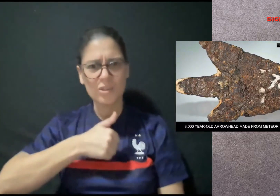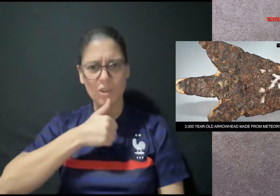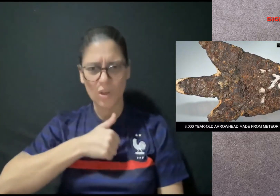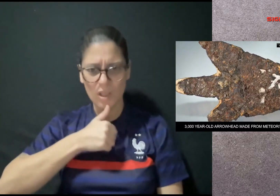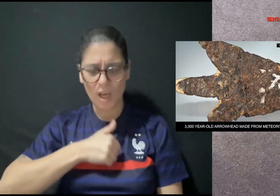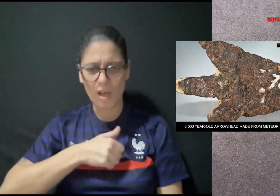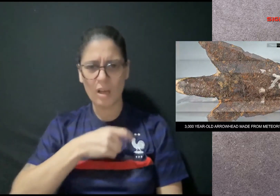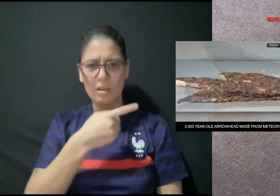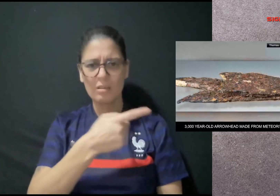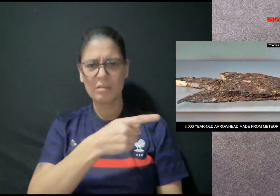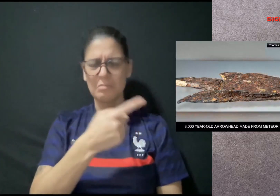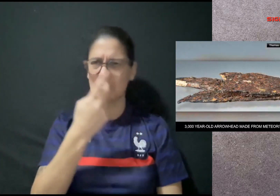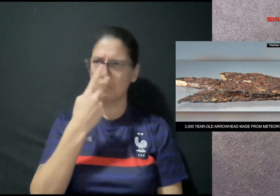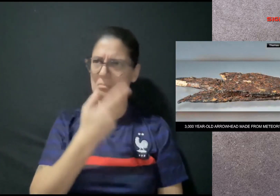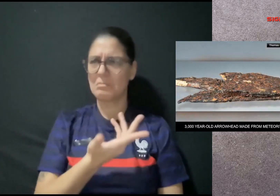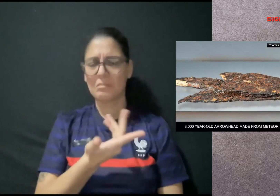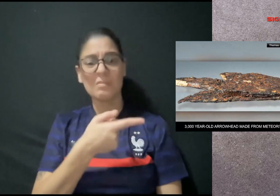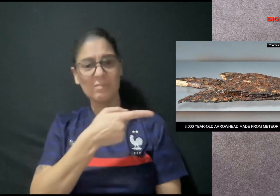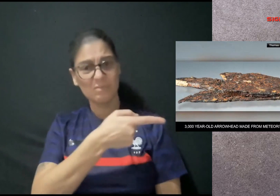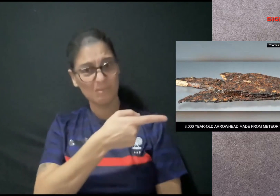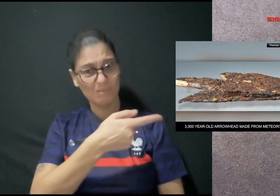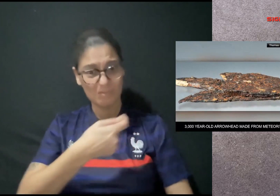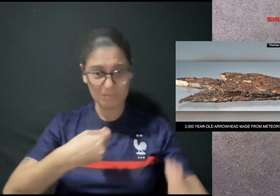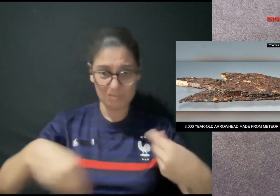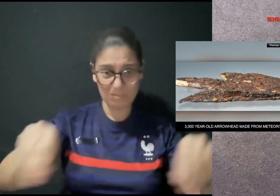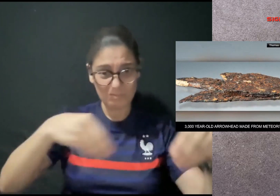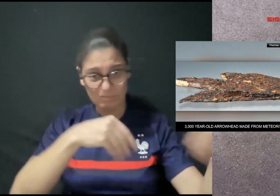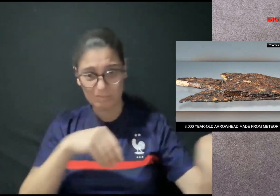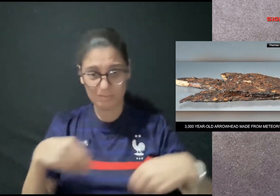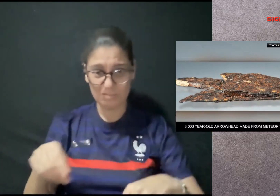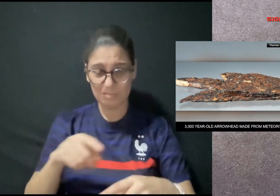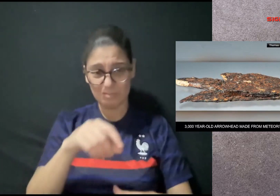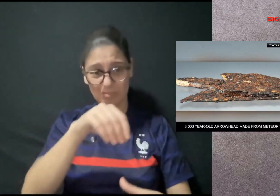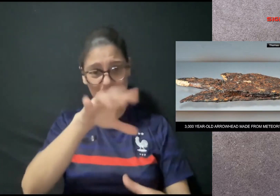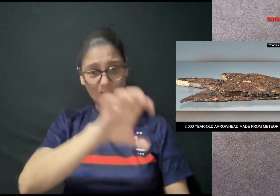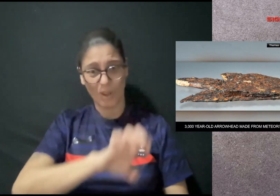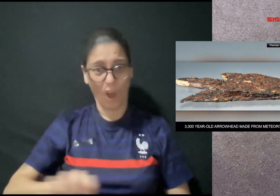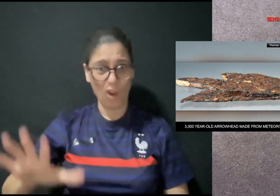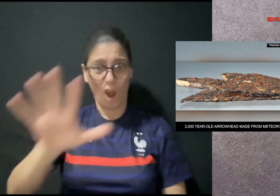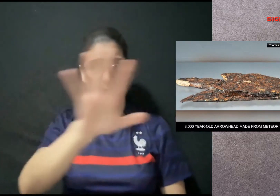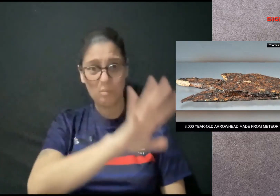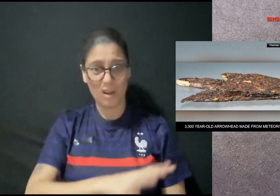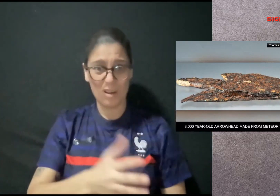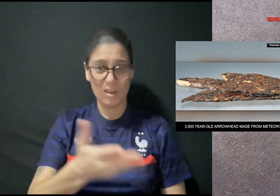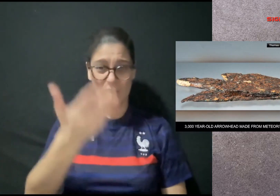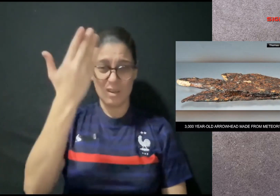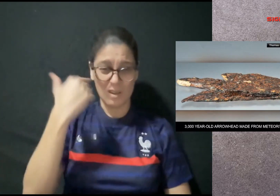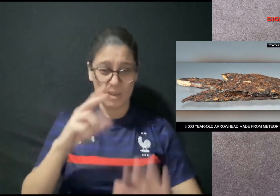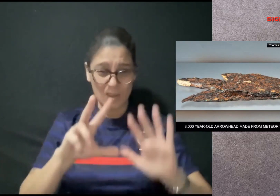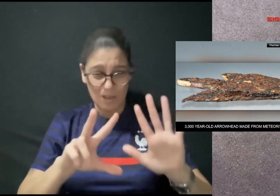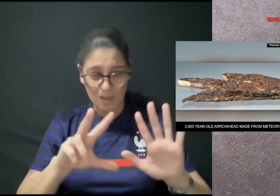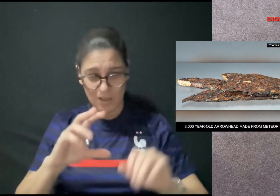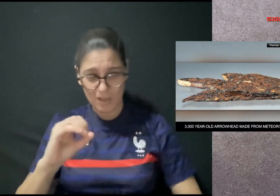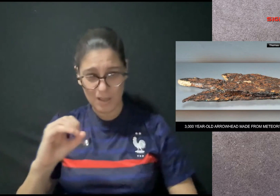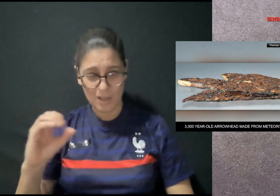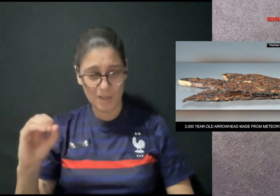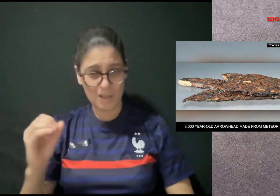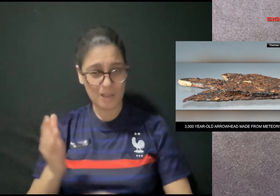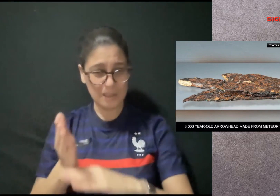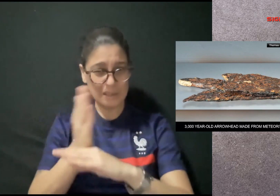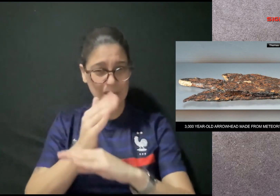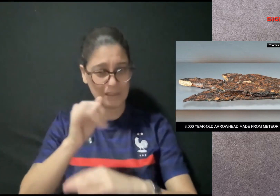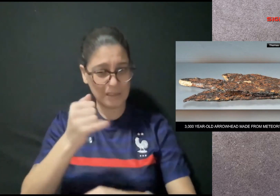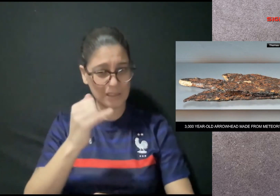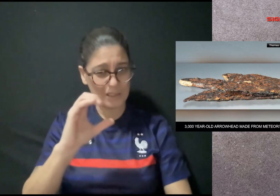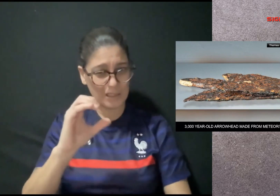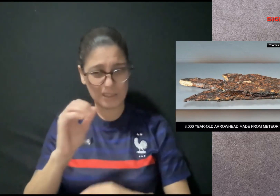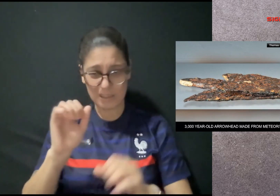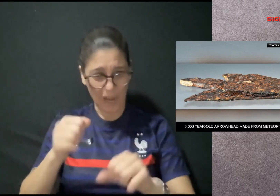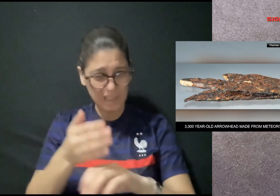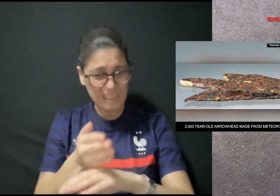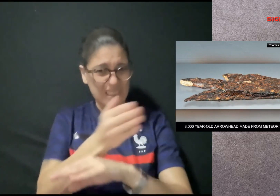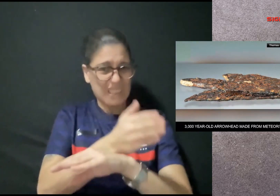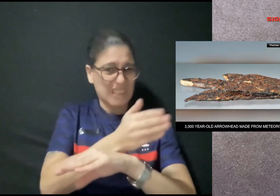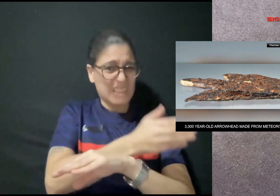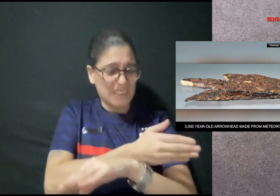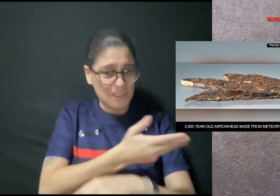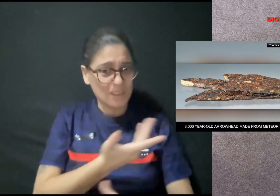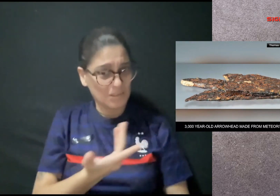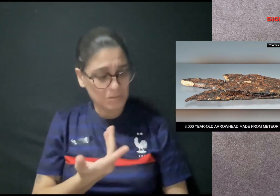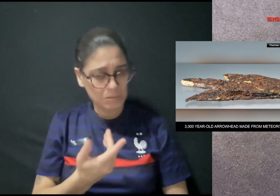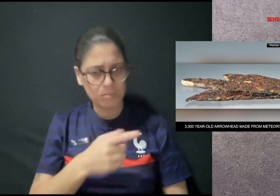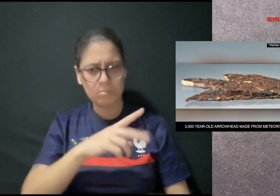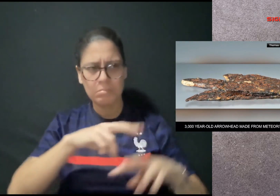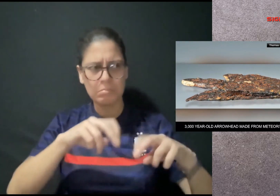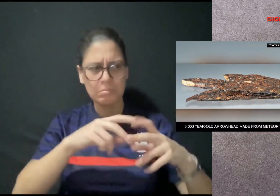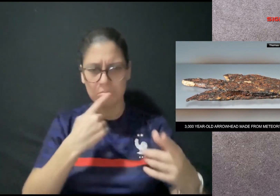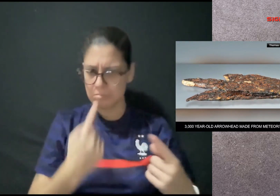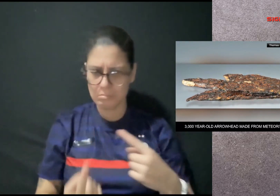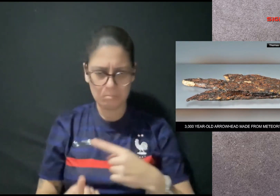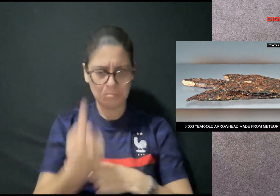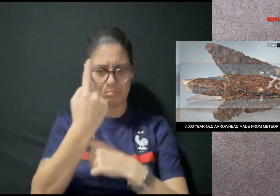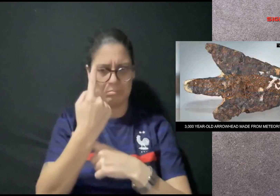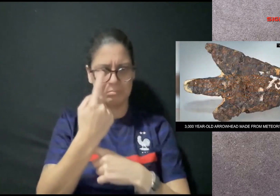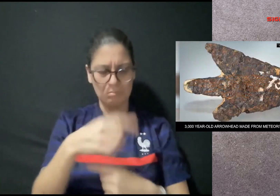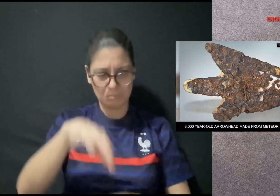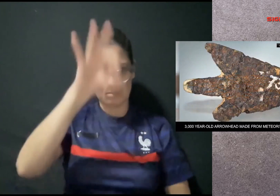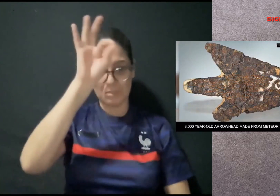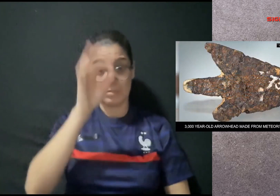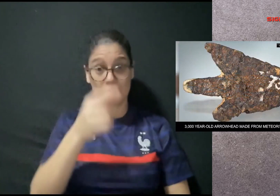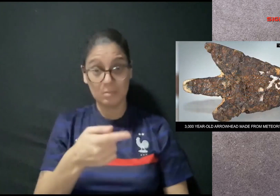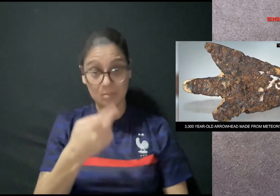from a meteorite that landed in Estonia that indicates that meteoric iron was traded